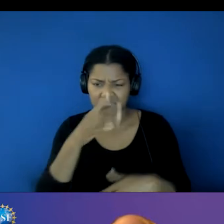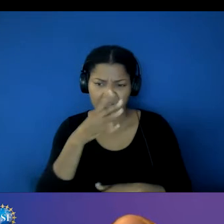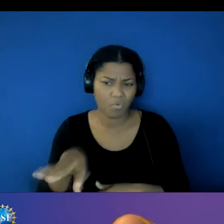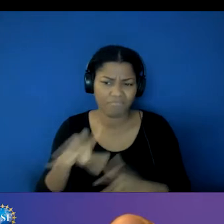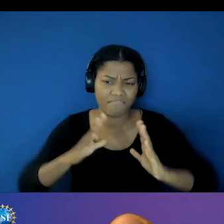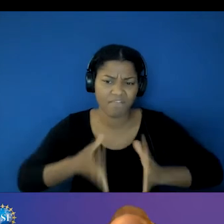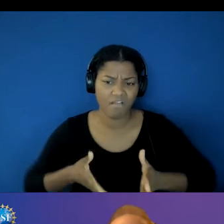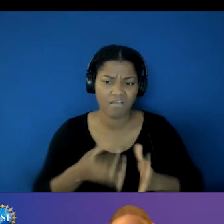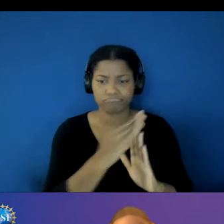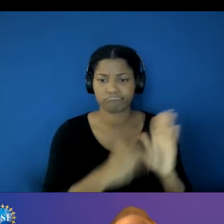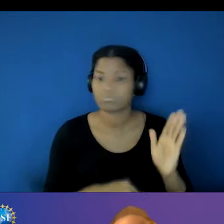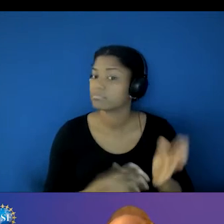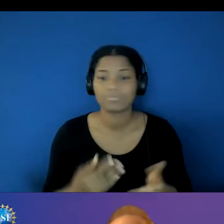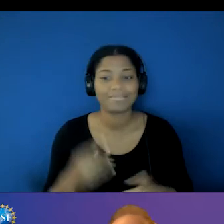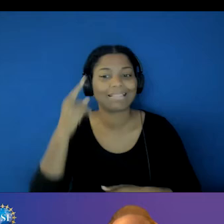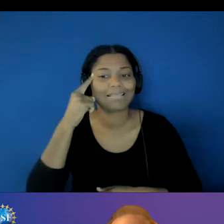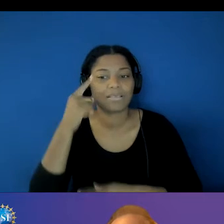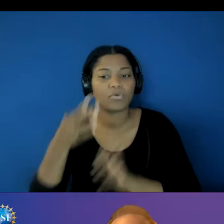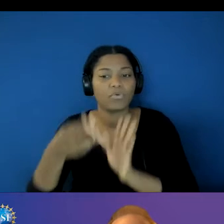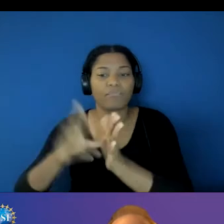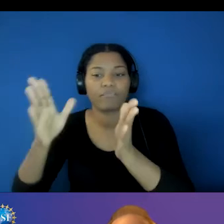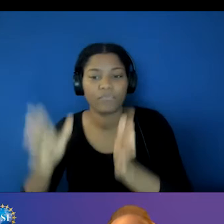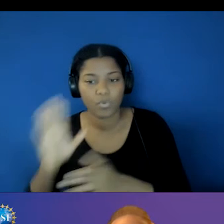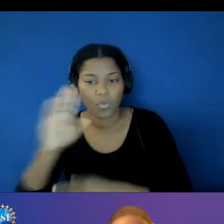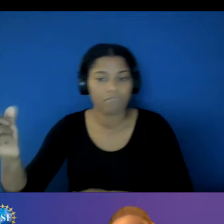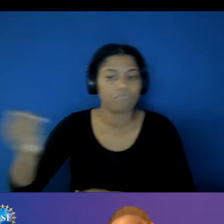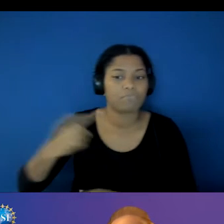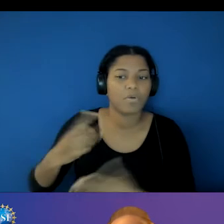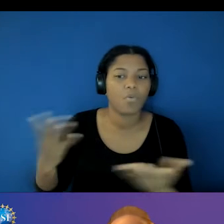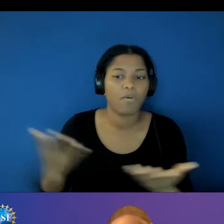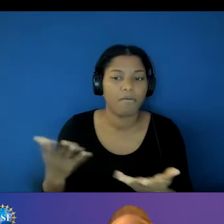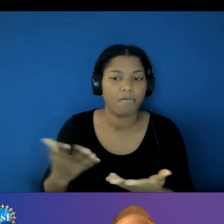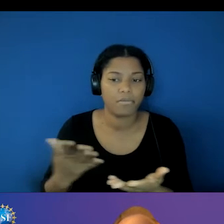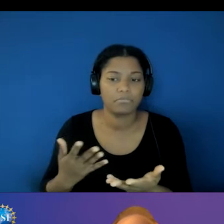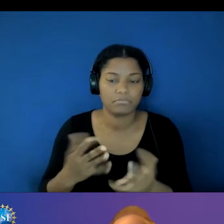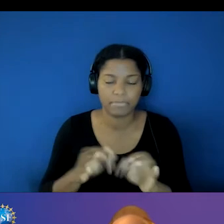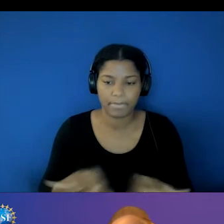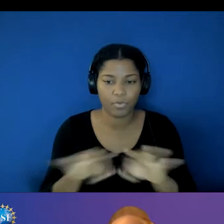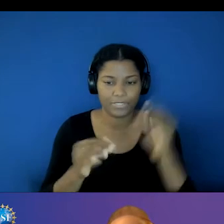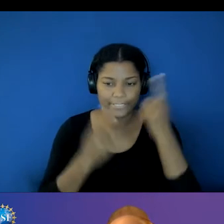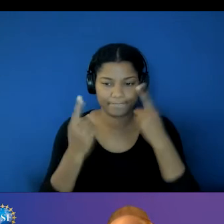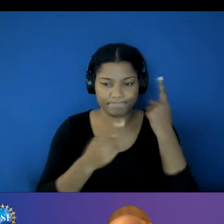but to think about, what would a reviewer ask if they see this piece of information? And as I've already mentioned,